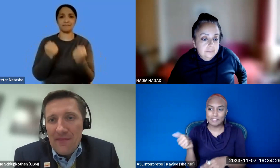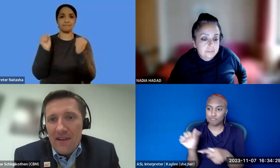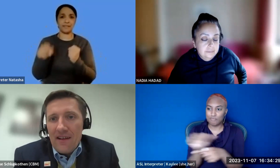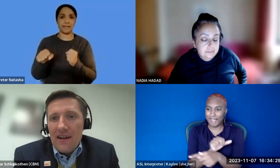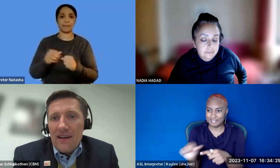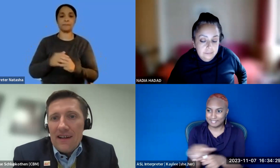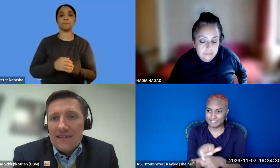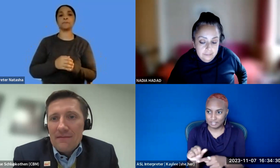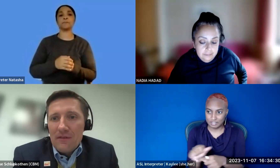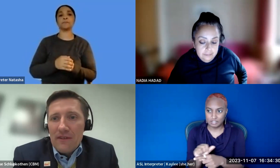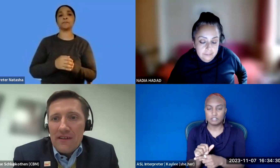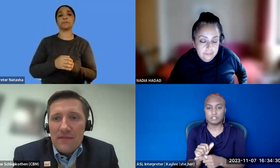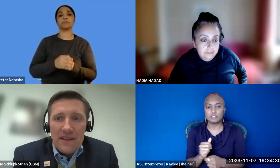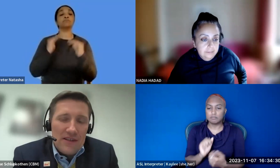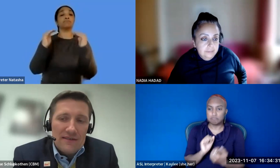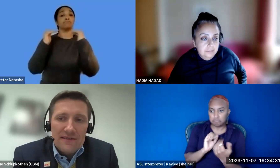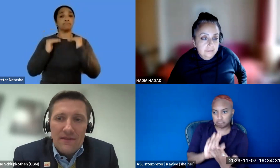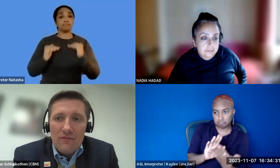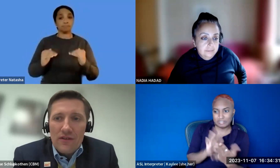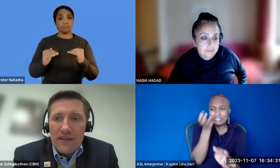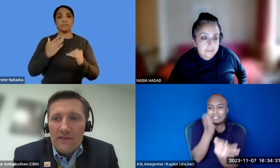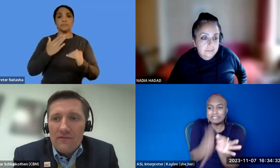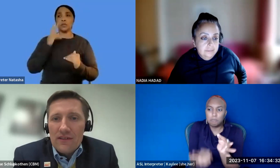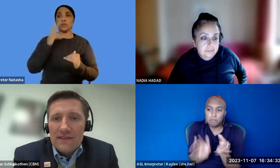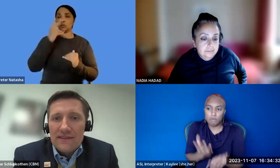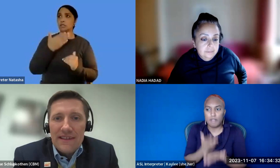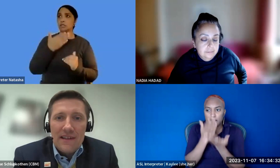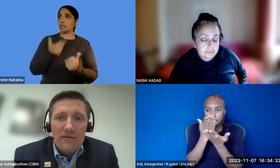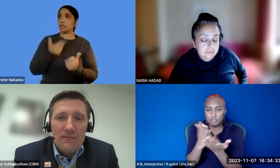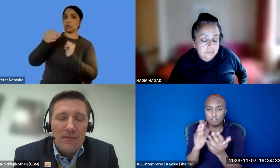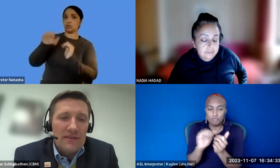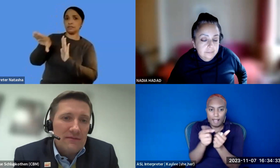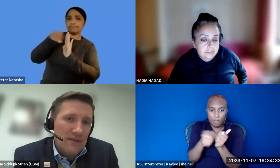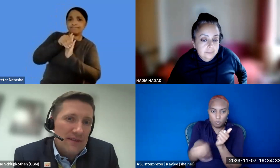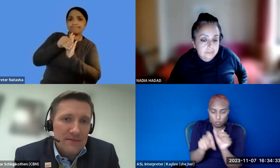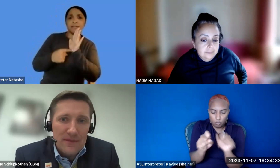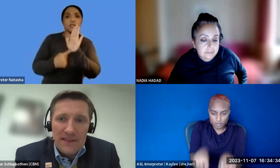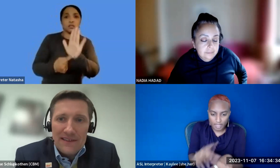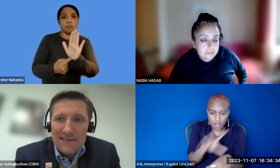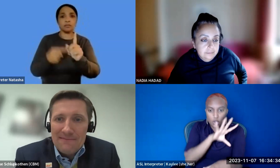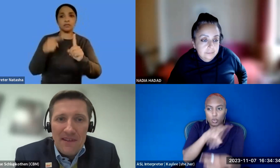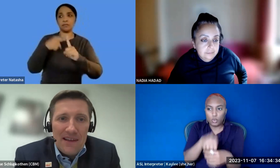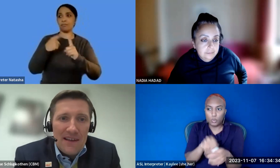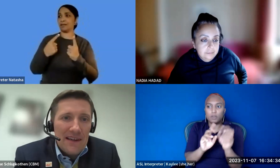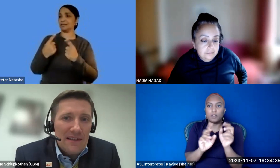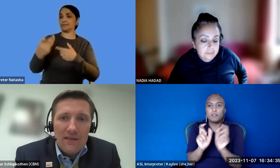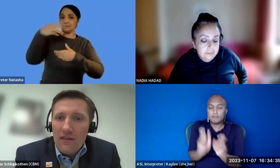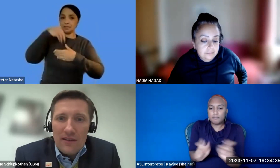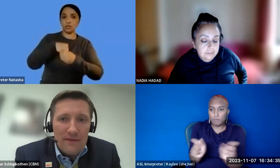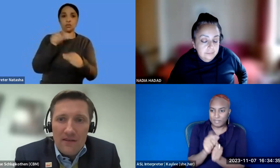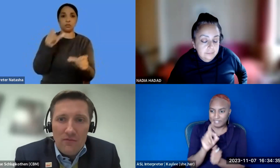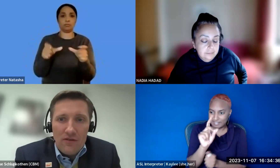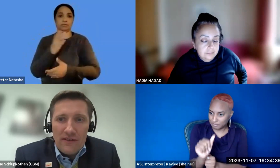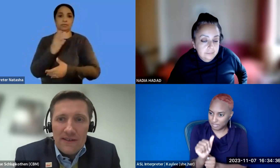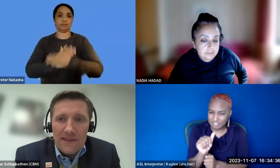and simple recommendations for working towards including Persons with Disabilities in all of our work.